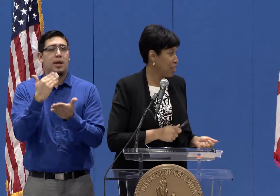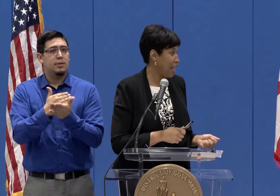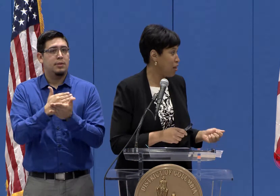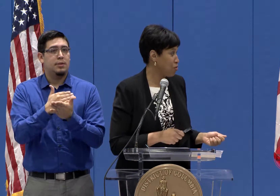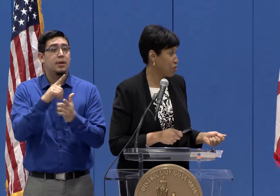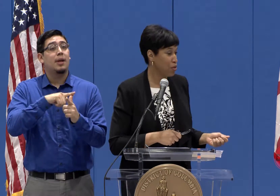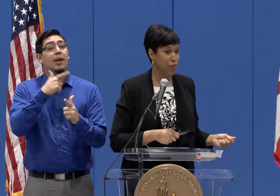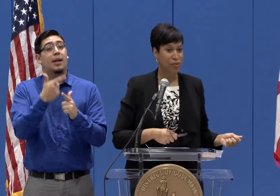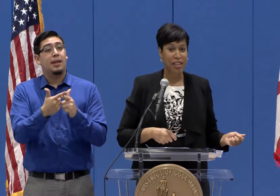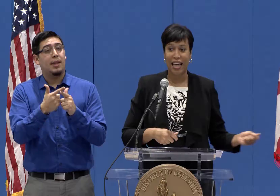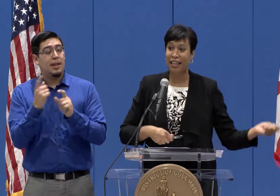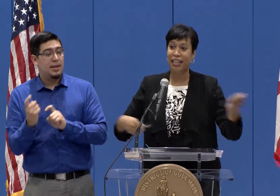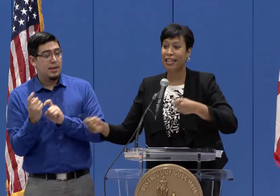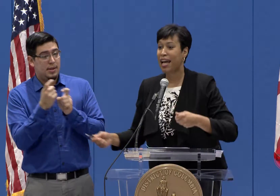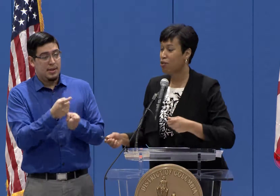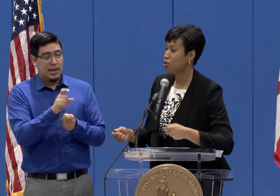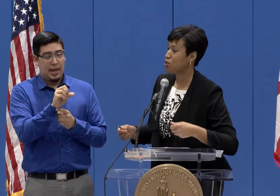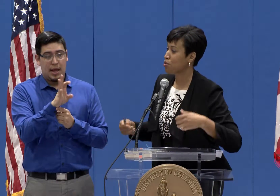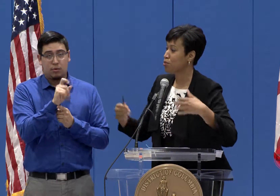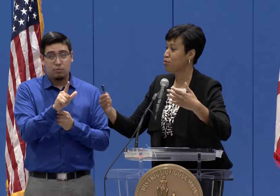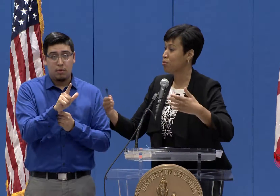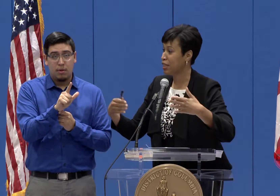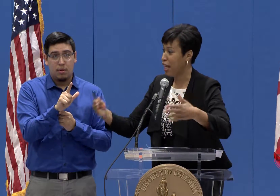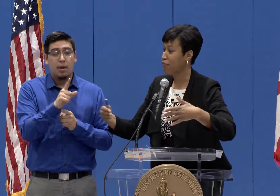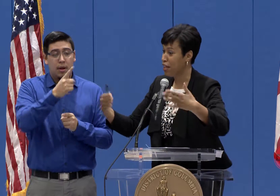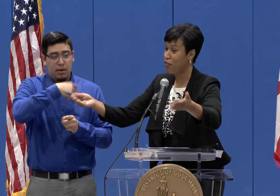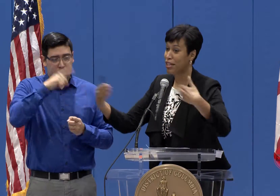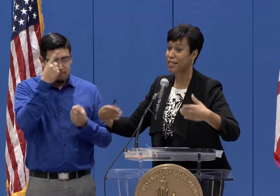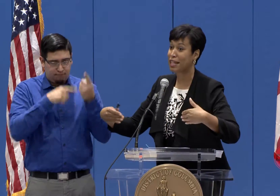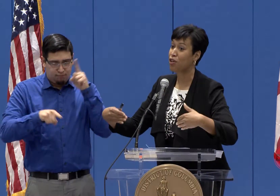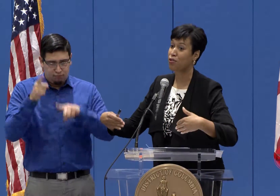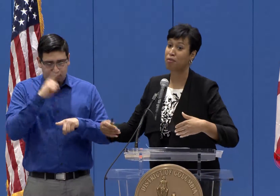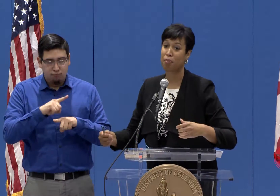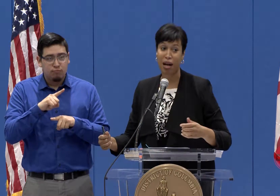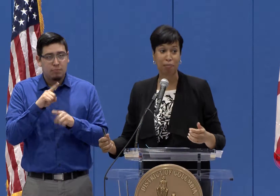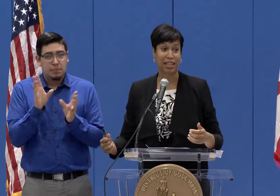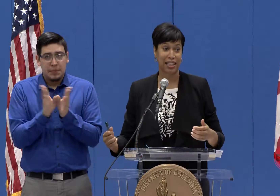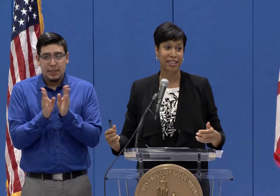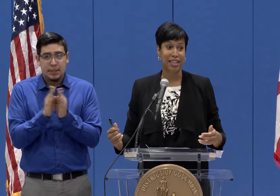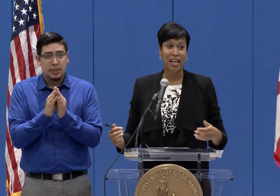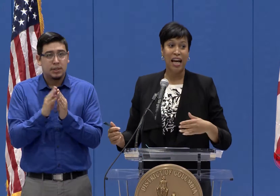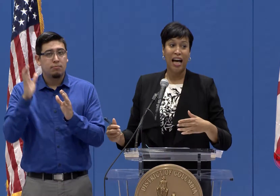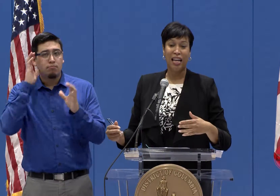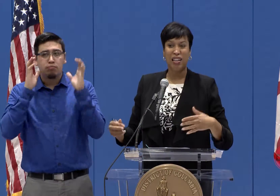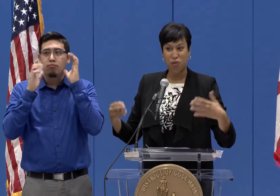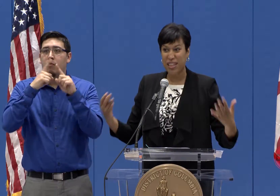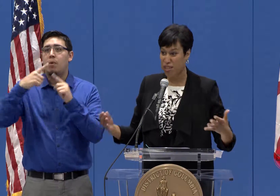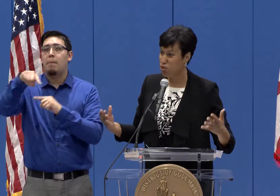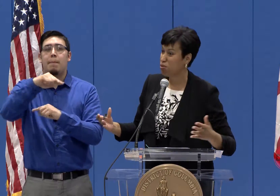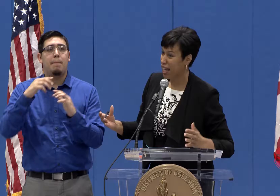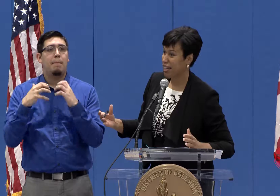THE COUNCIL AND THEN THE COUNCIL WOULD HAVE HEARINGS AND HEAR FROM THE PUBLIC. WELL, THAT'S TOO LATE.